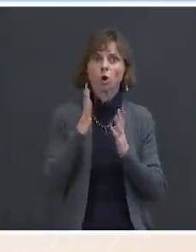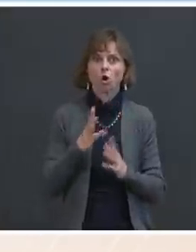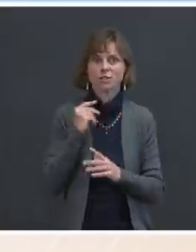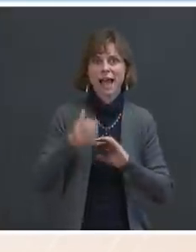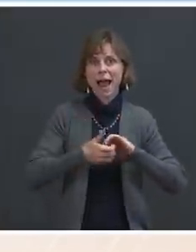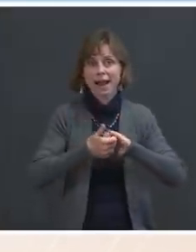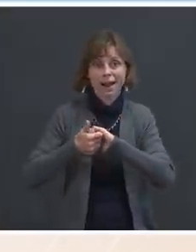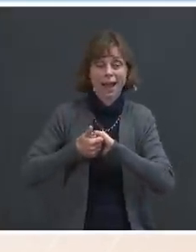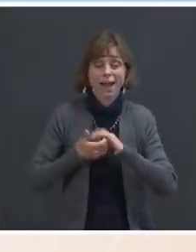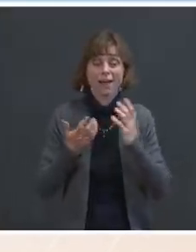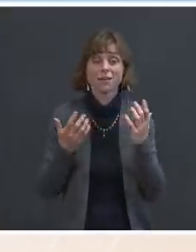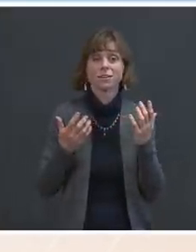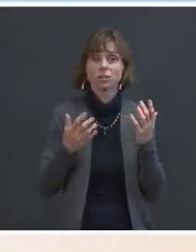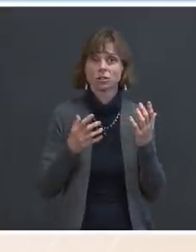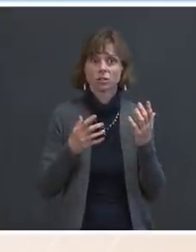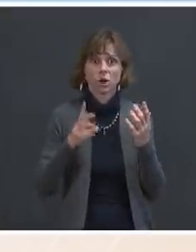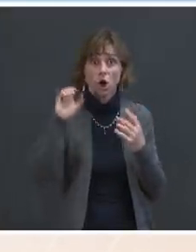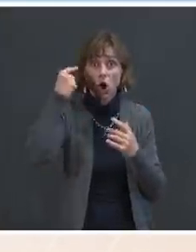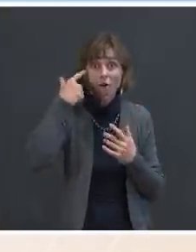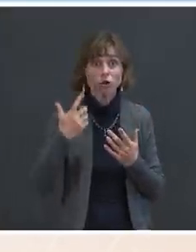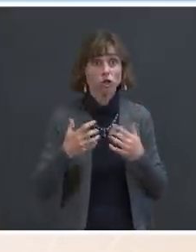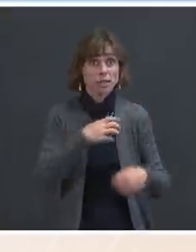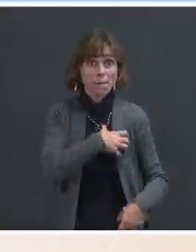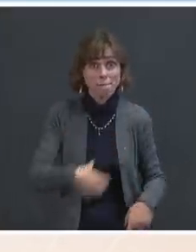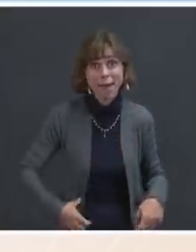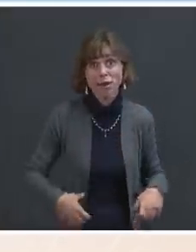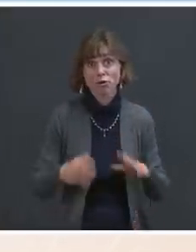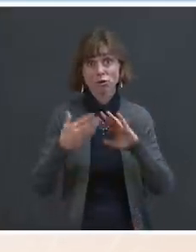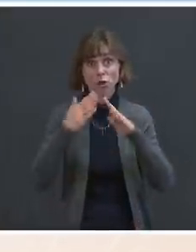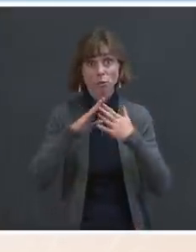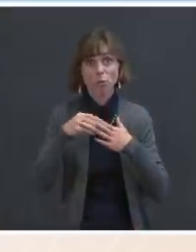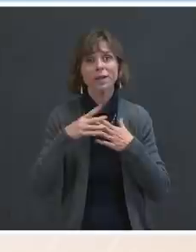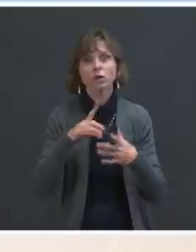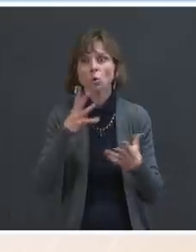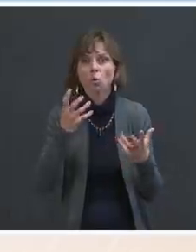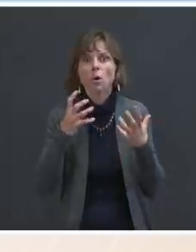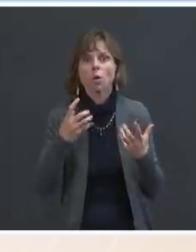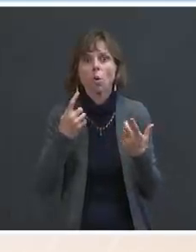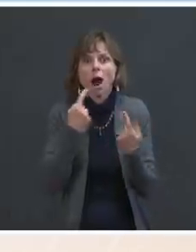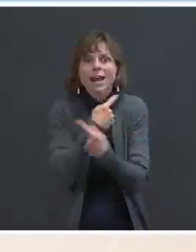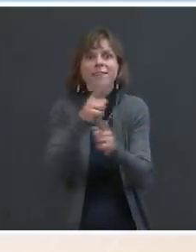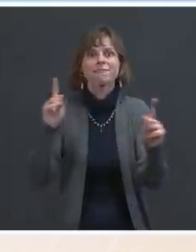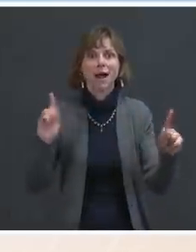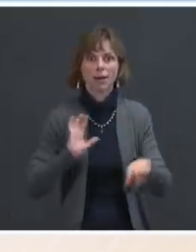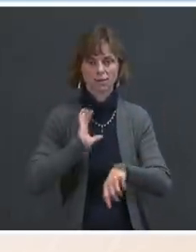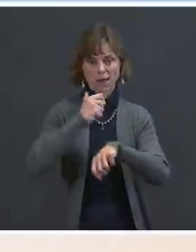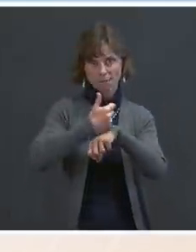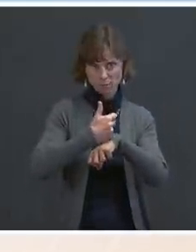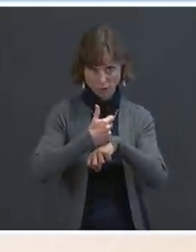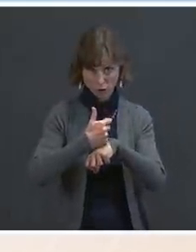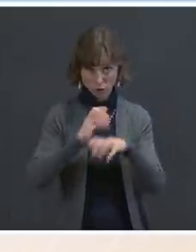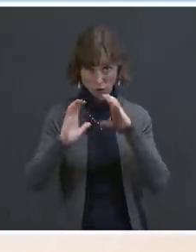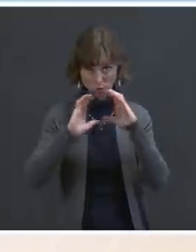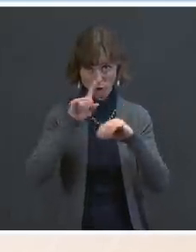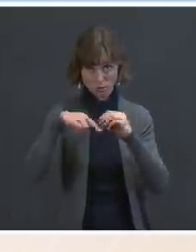to ensure there is effective implementation and communication about the package. He also wants to lift up --